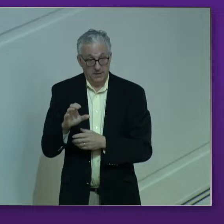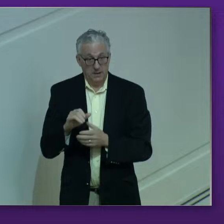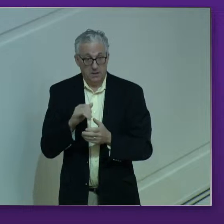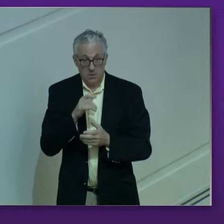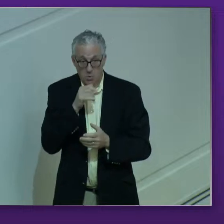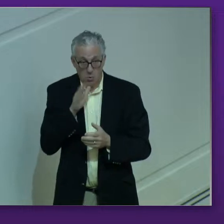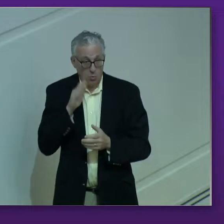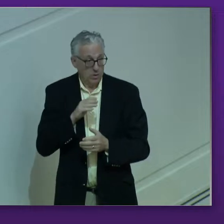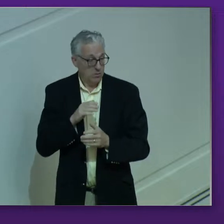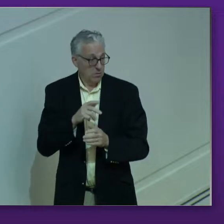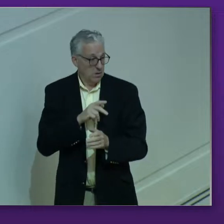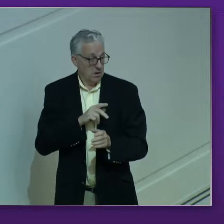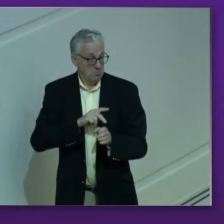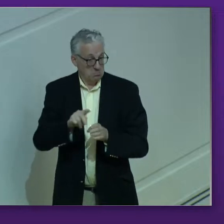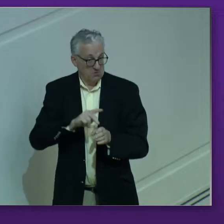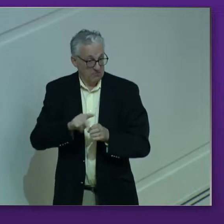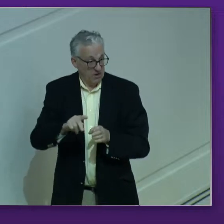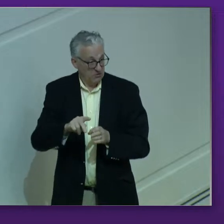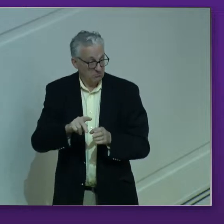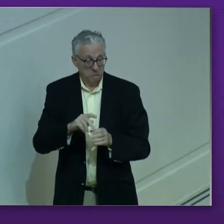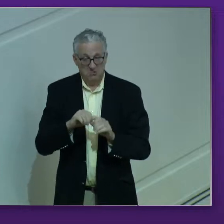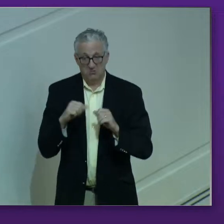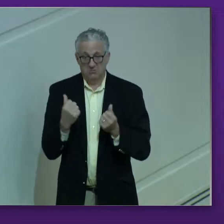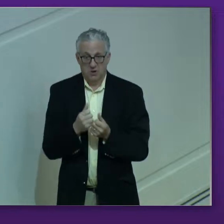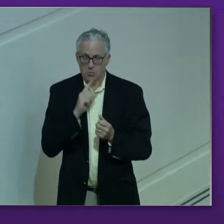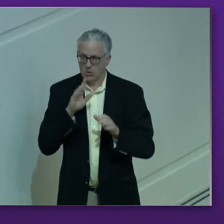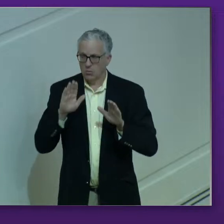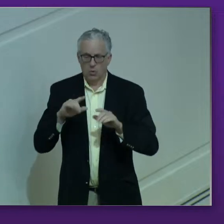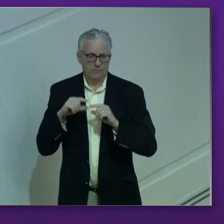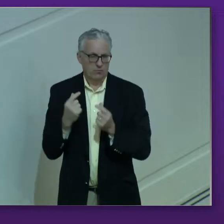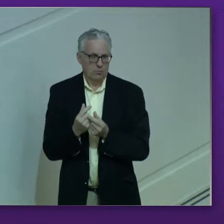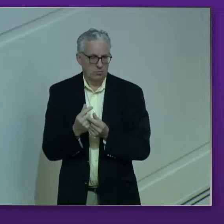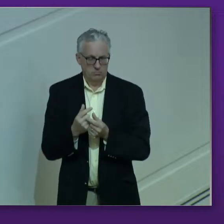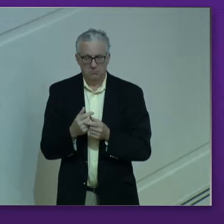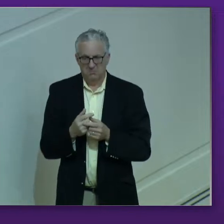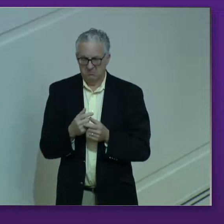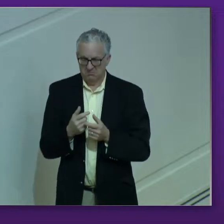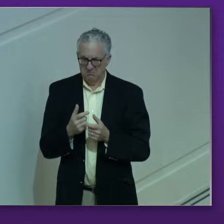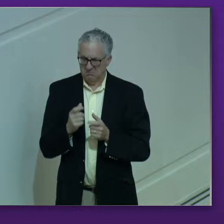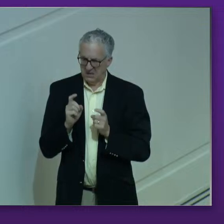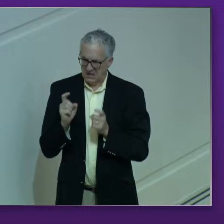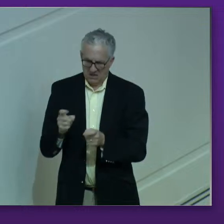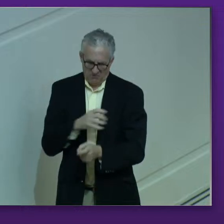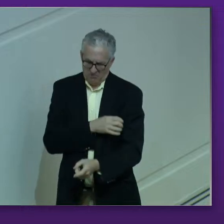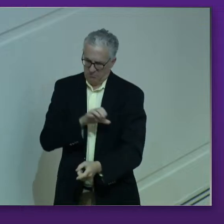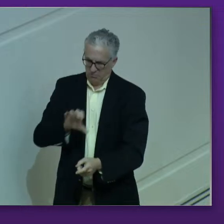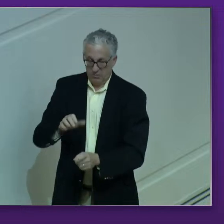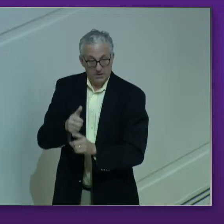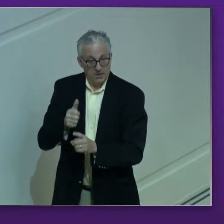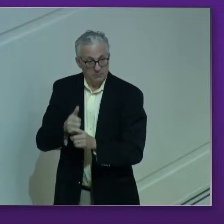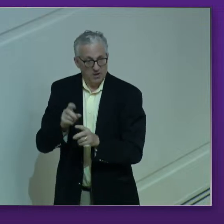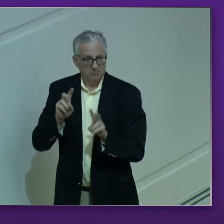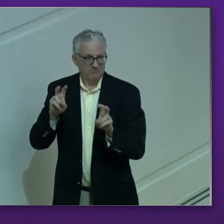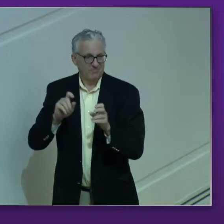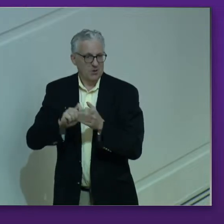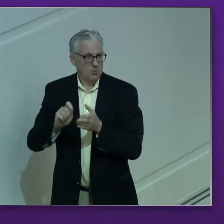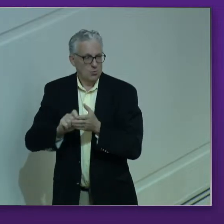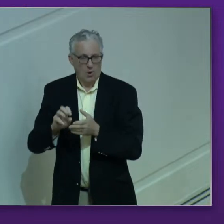MORE EFFECTIVE. I WENT TO ACKNOWLEDGE JUST A COUPLE OF WAYS THAT WE CREATE SUCH BELONGING. THE PART-TIME